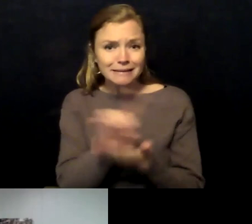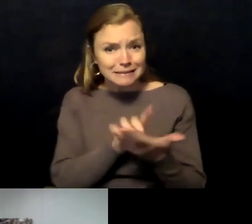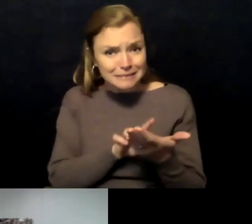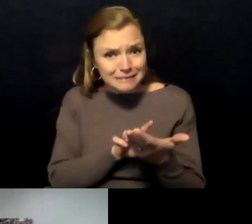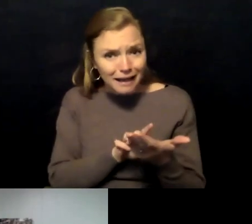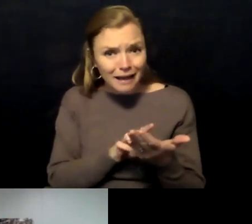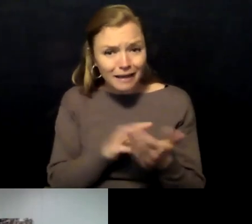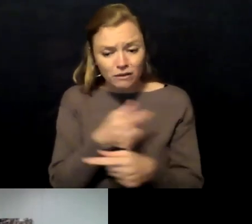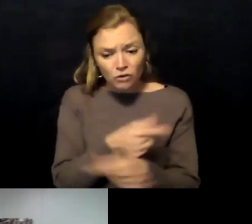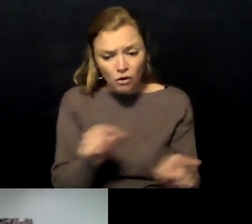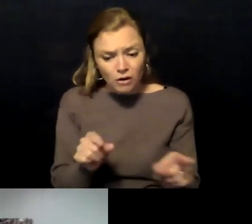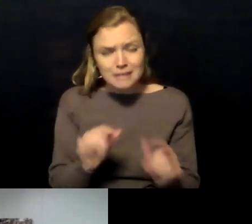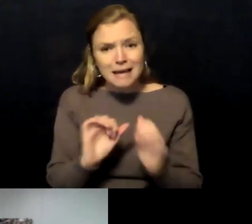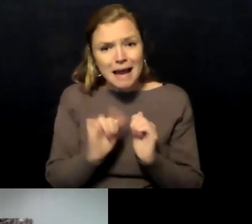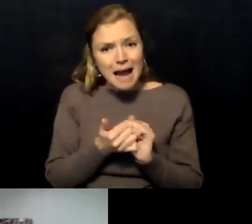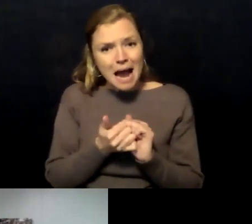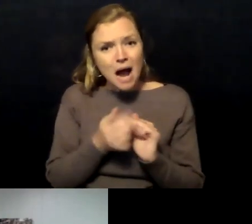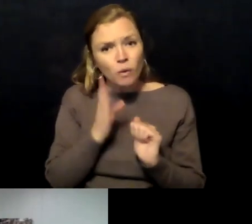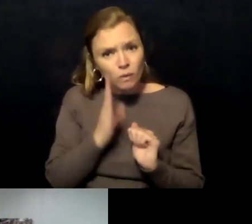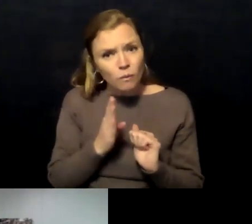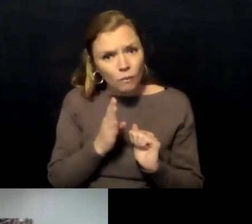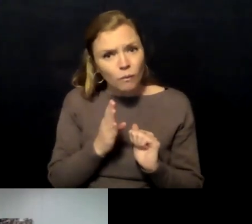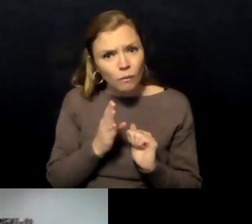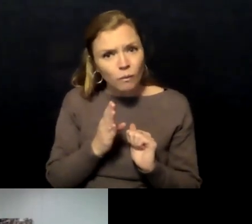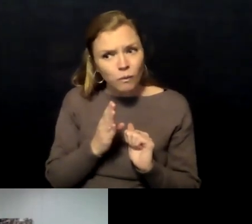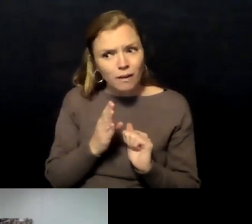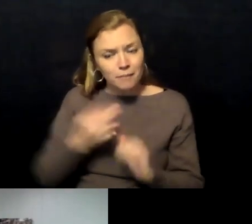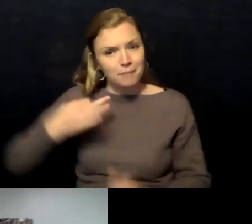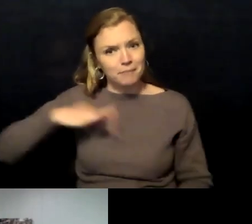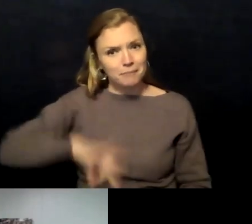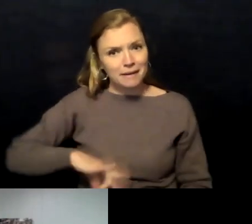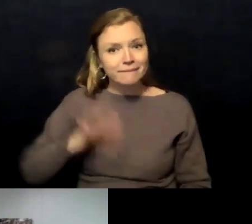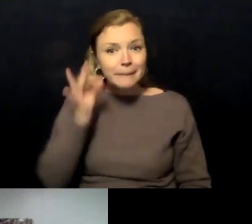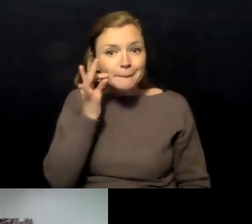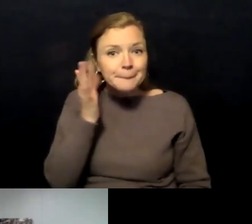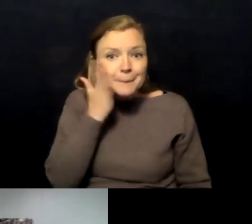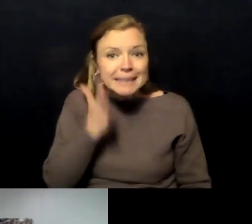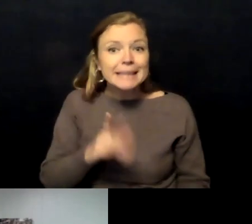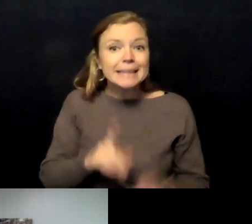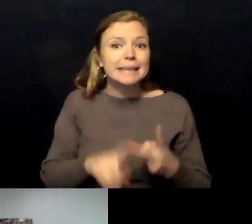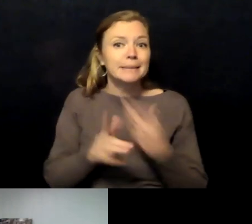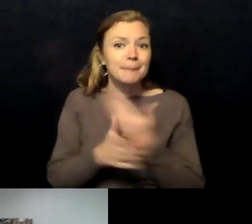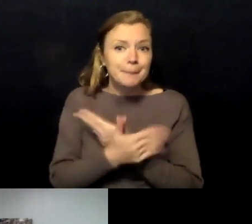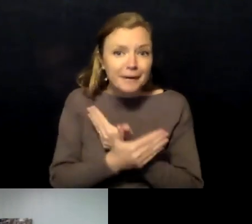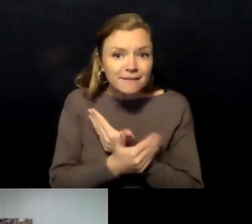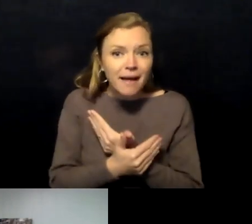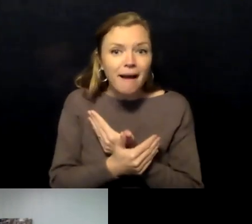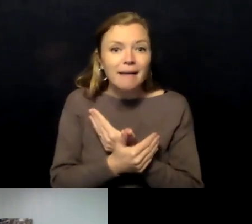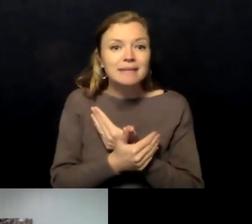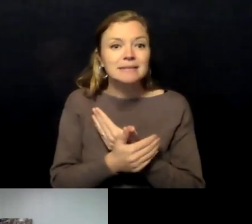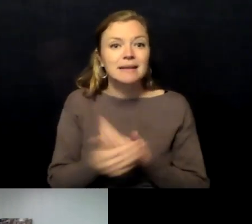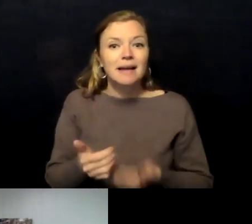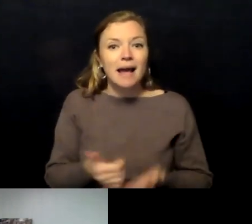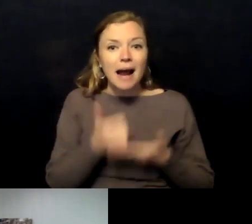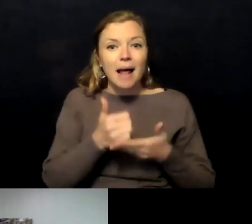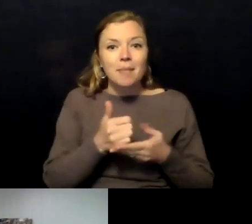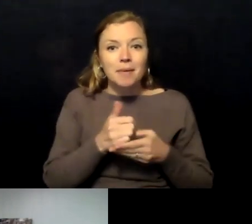our native, local pollinators and other wildlife. And sort of, you know, focus at home and try to save